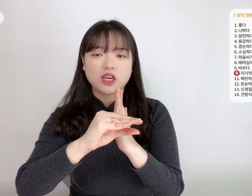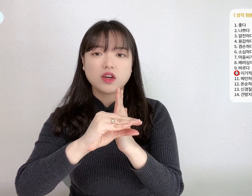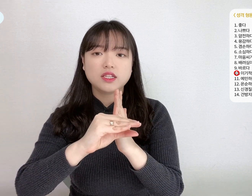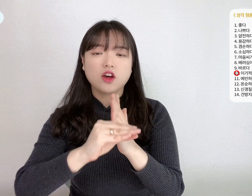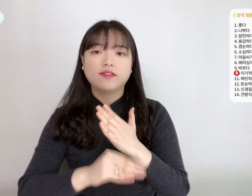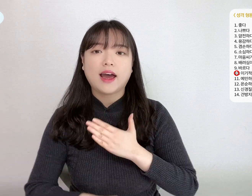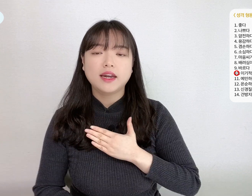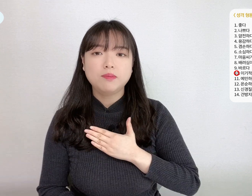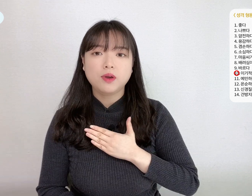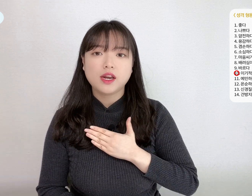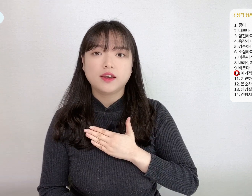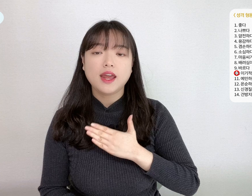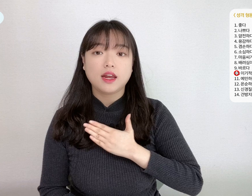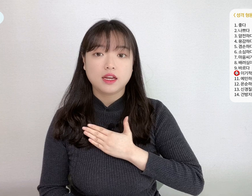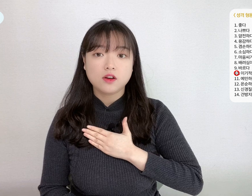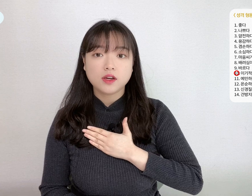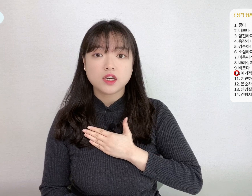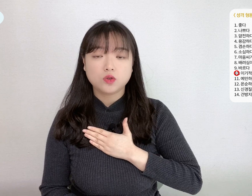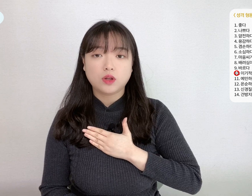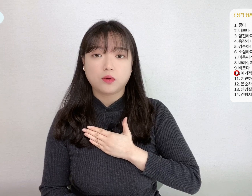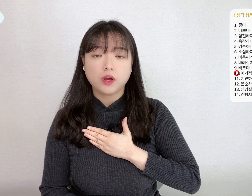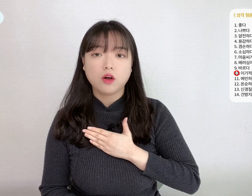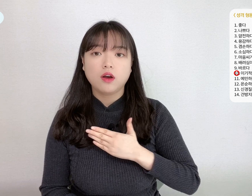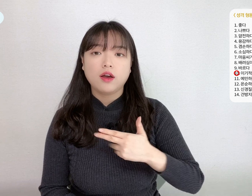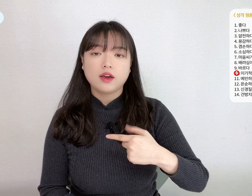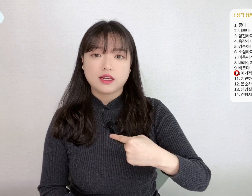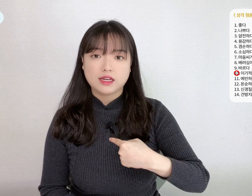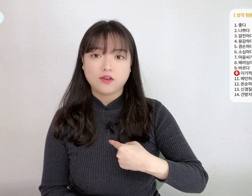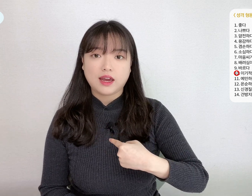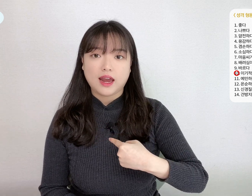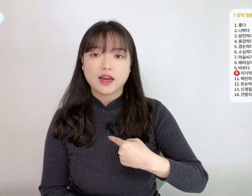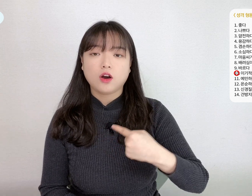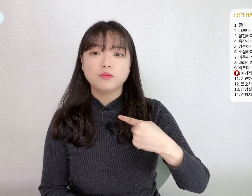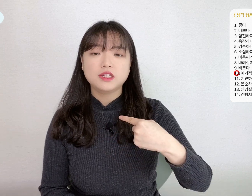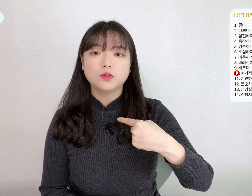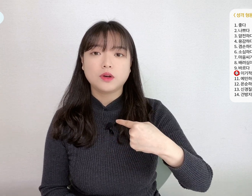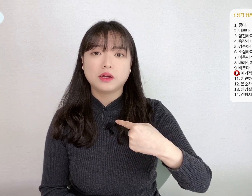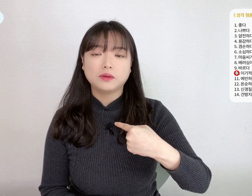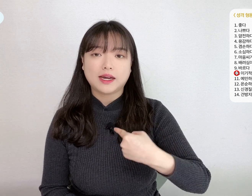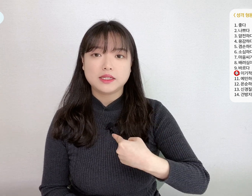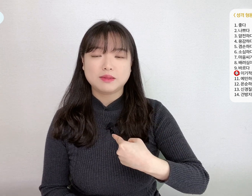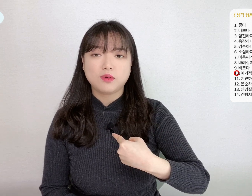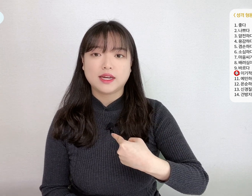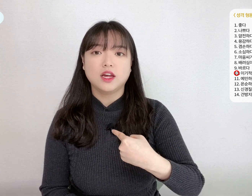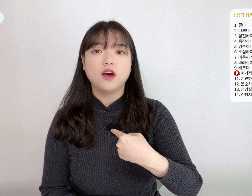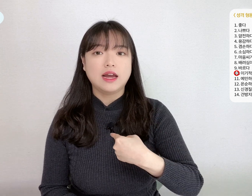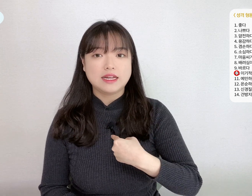When expressing myself here, you can You can use your index finger to point at me